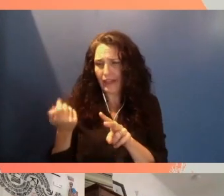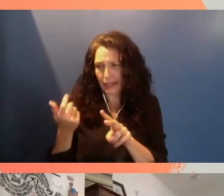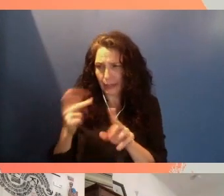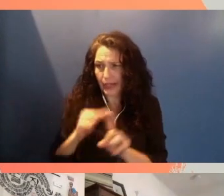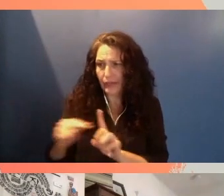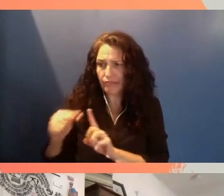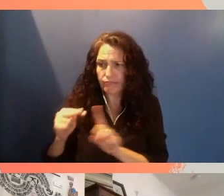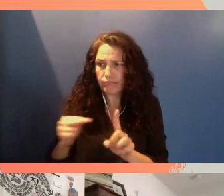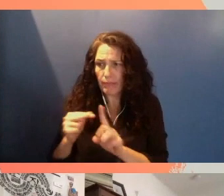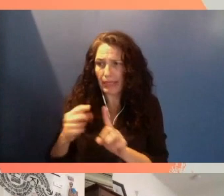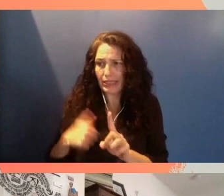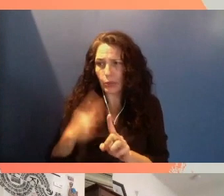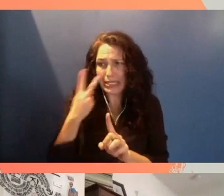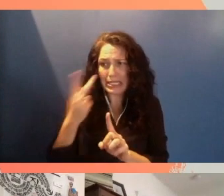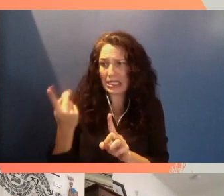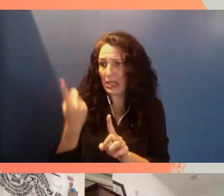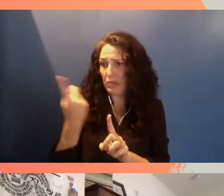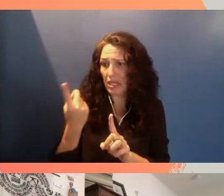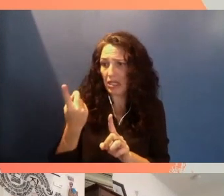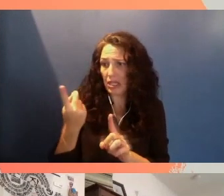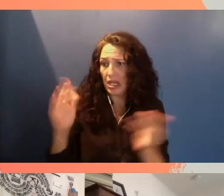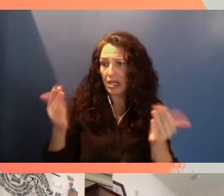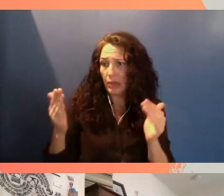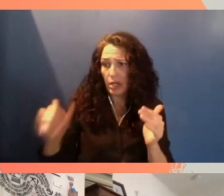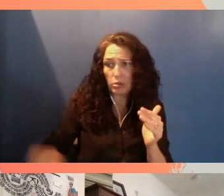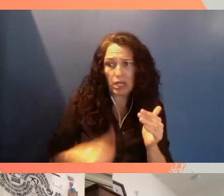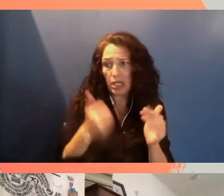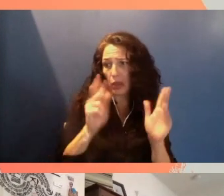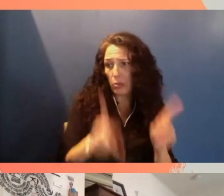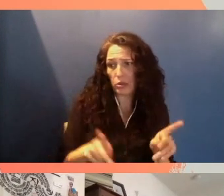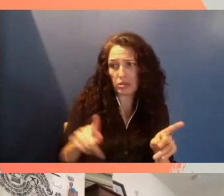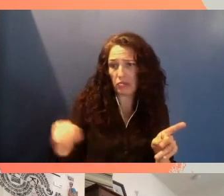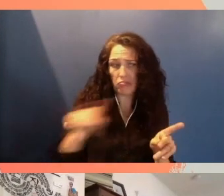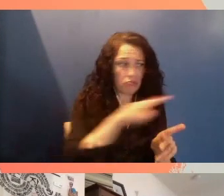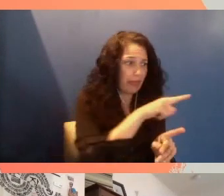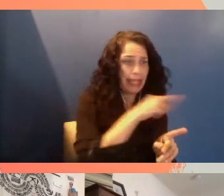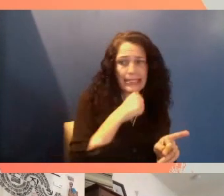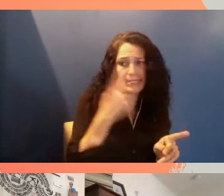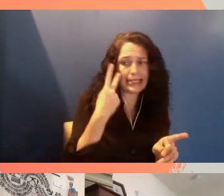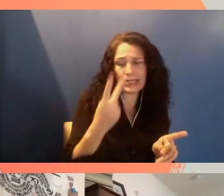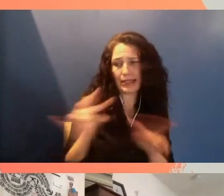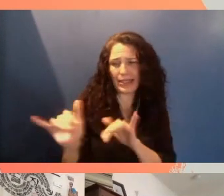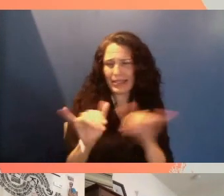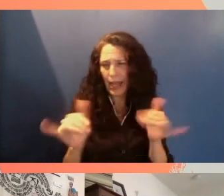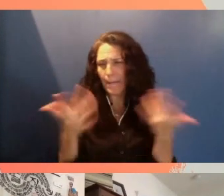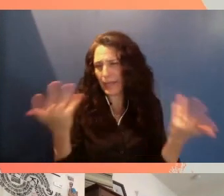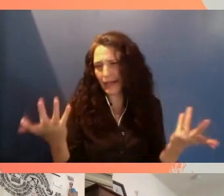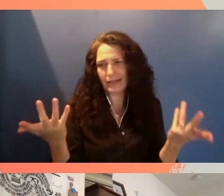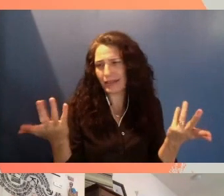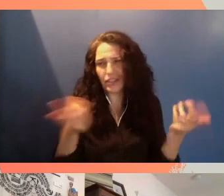that another person might not. And on Tuesday they were talking about the expanding,